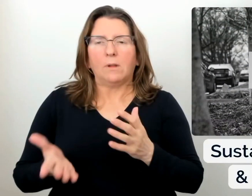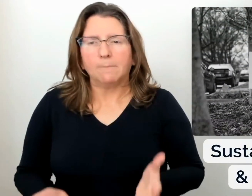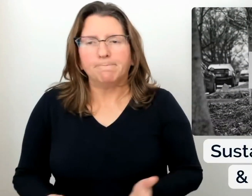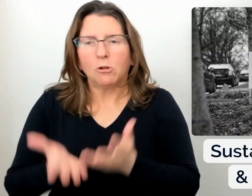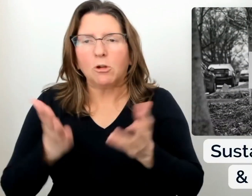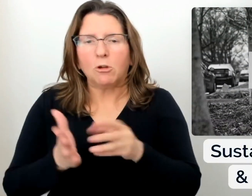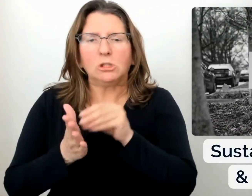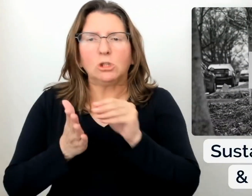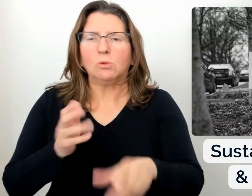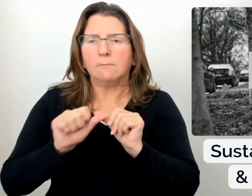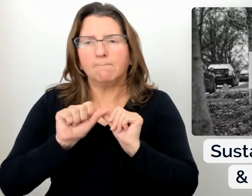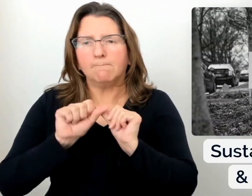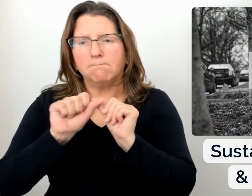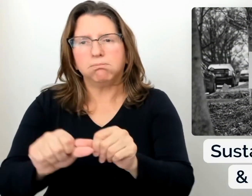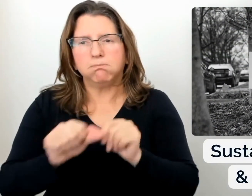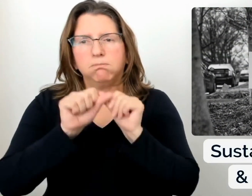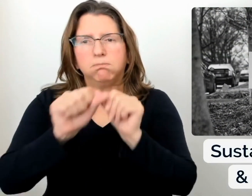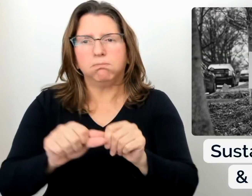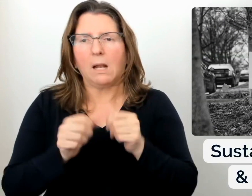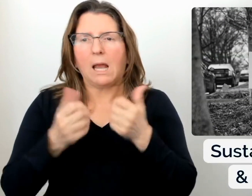Encouragement always helps students to keep at it.